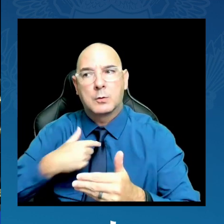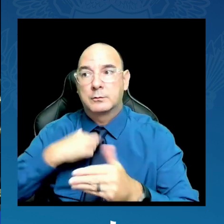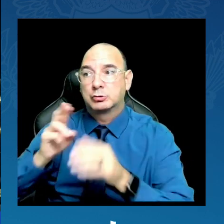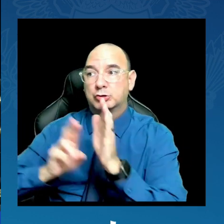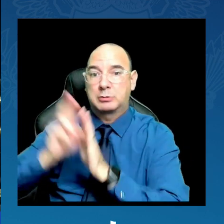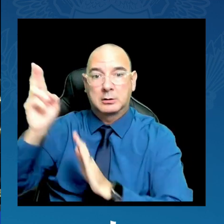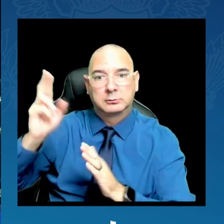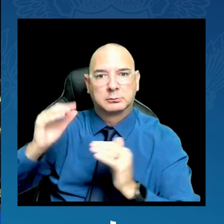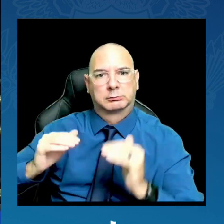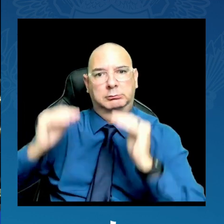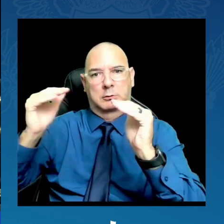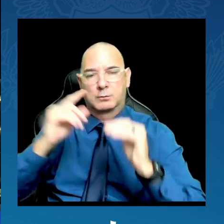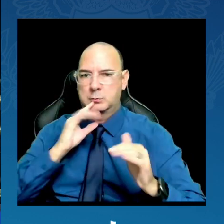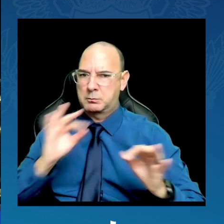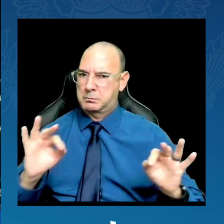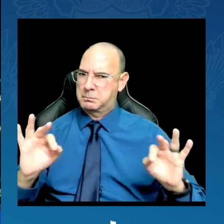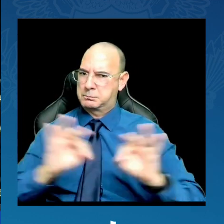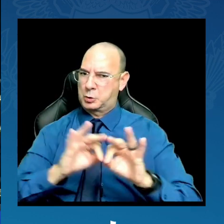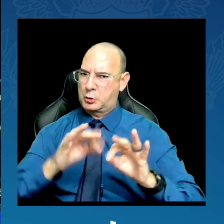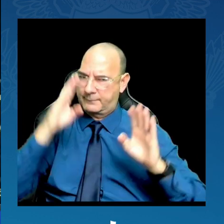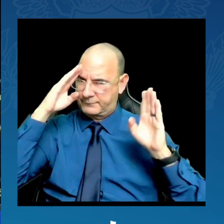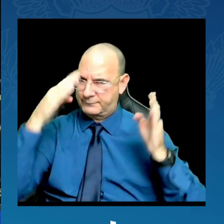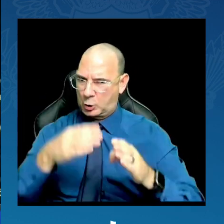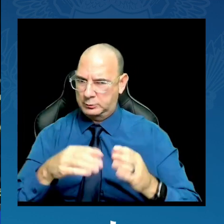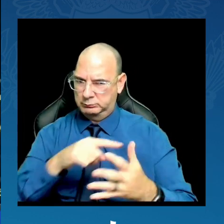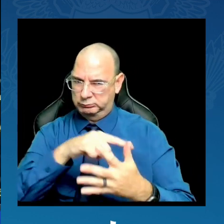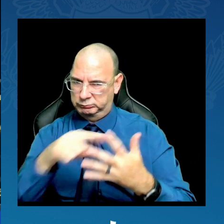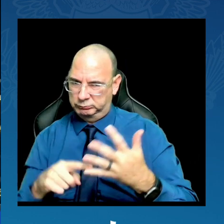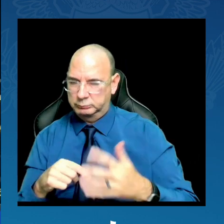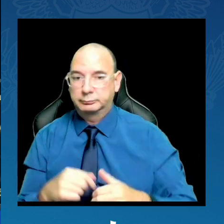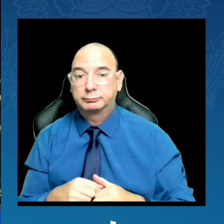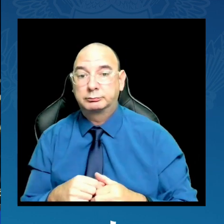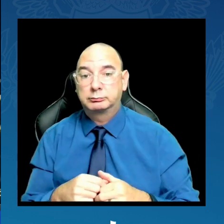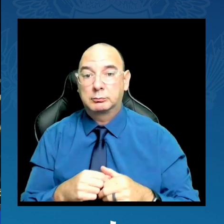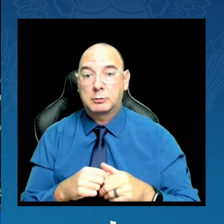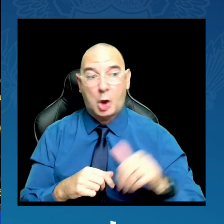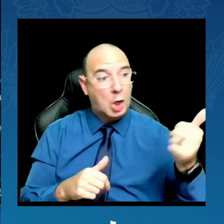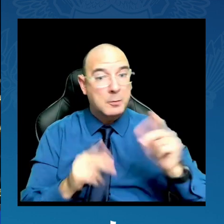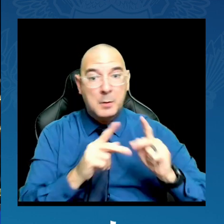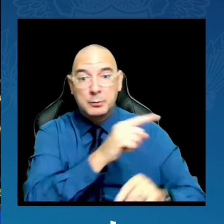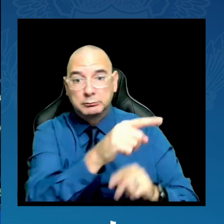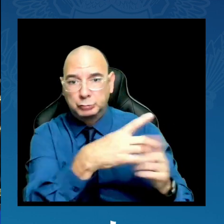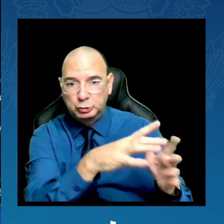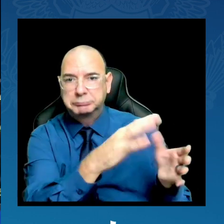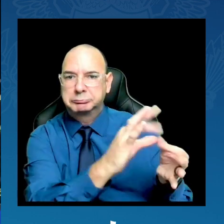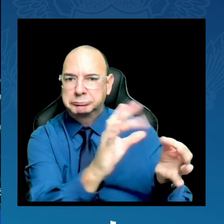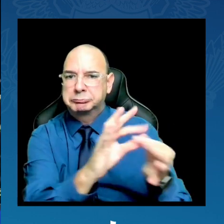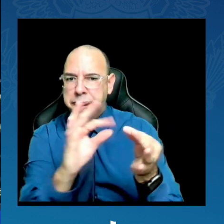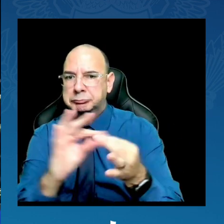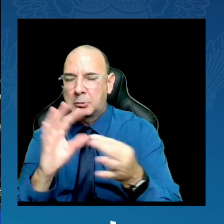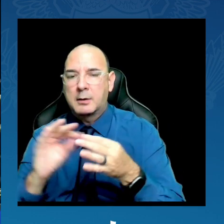First, as you heard from the other panelists, advancing climate and earth systems data is a high priority.